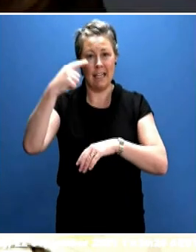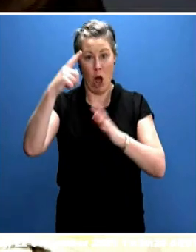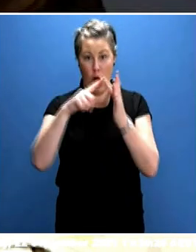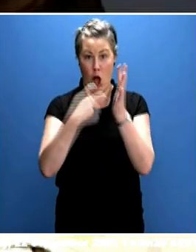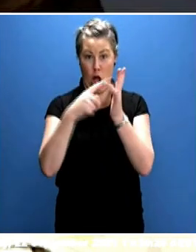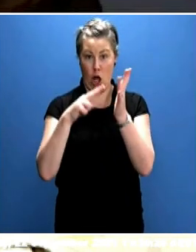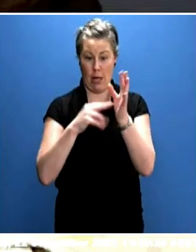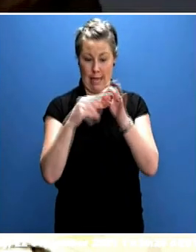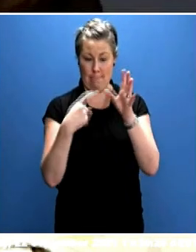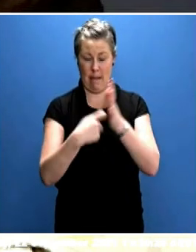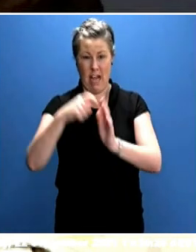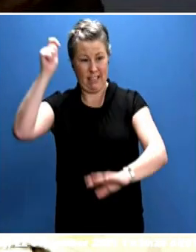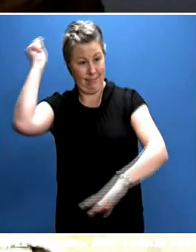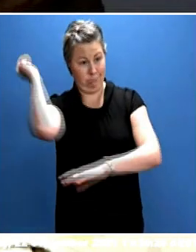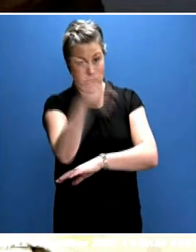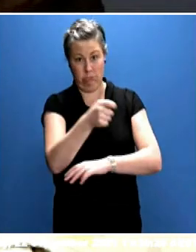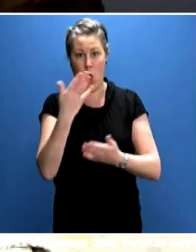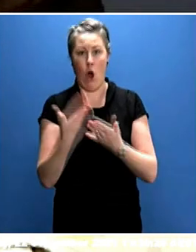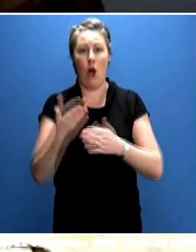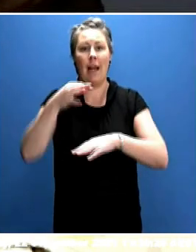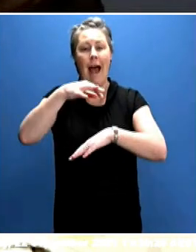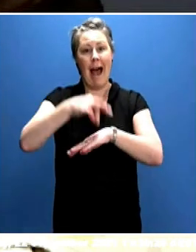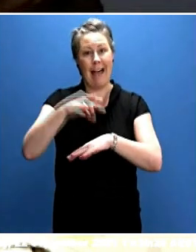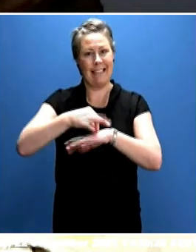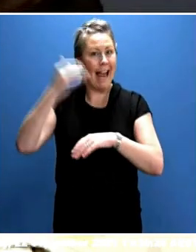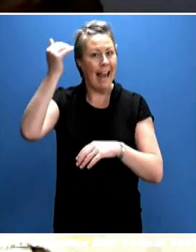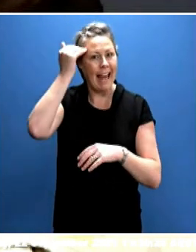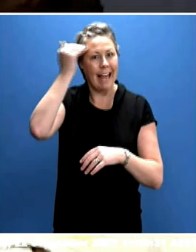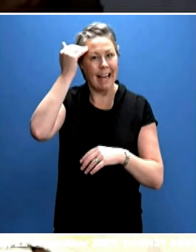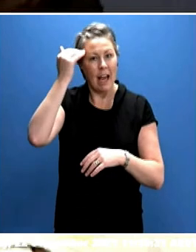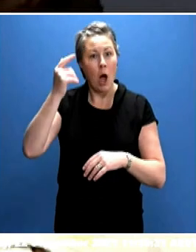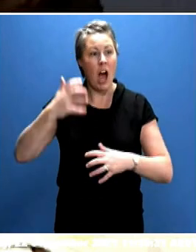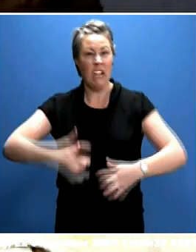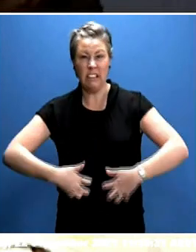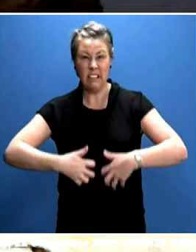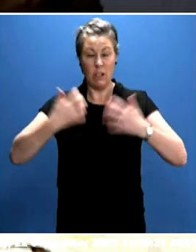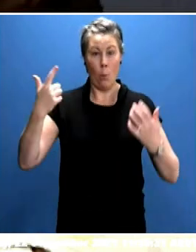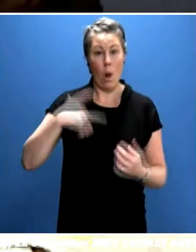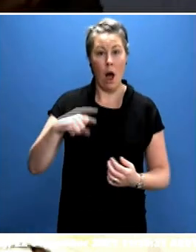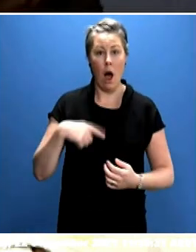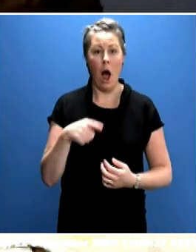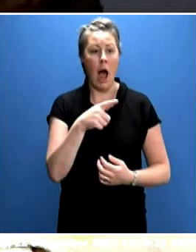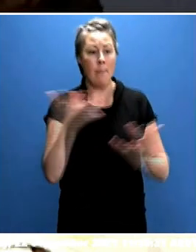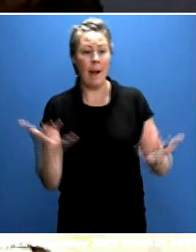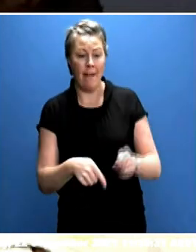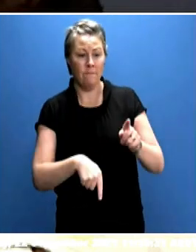in a fit of rage after no one would kick the football to him in a football game, and he went to adult jail.